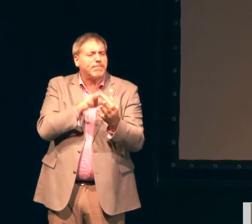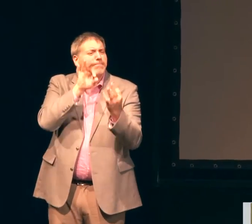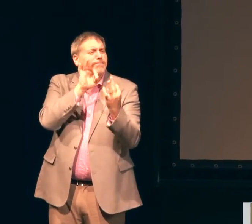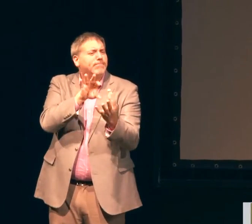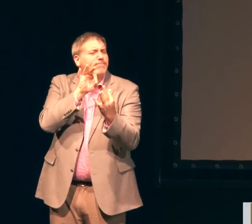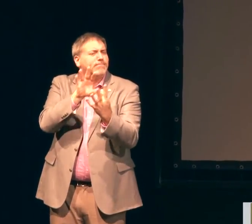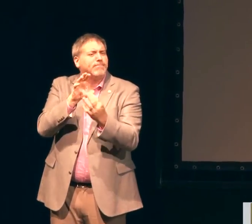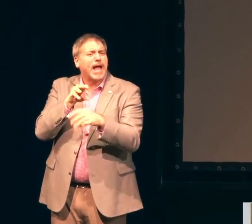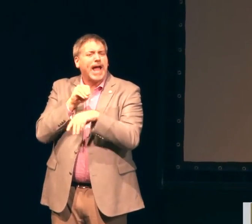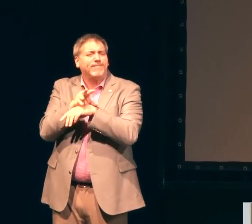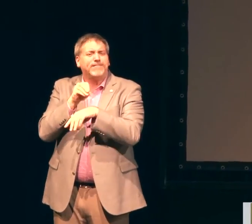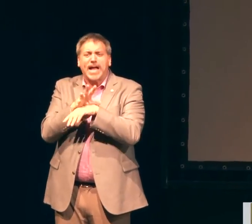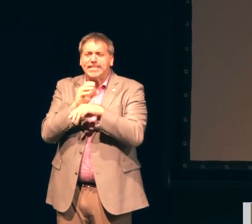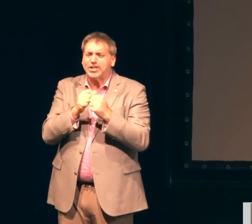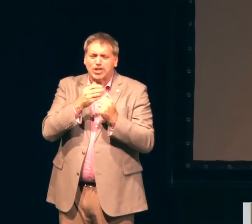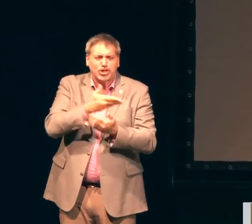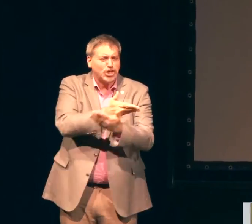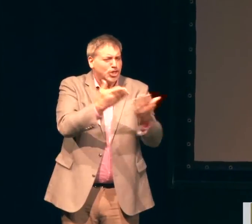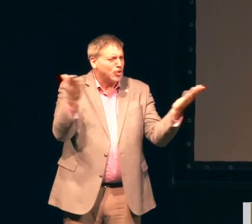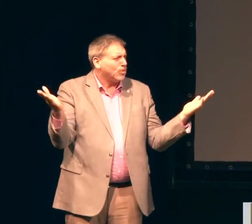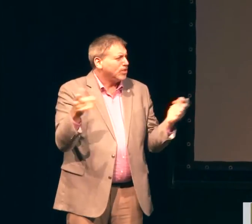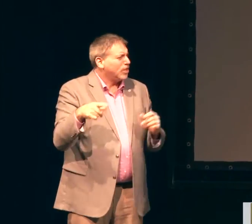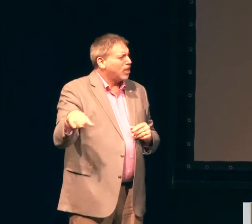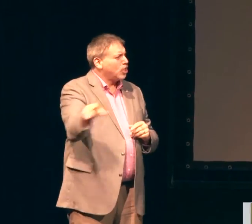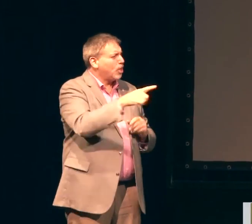my travels. And give some feedback and advice